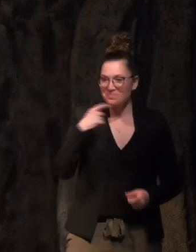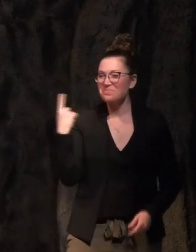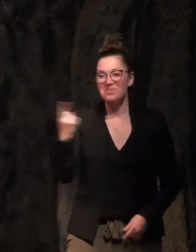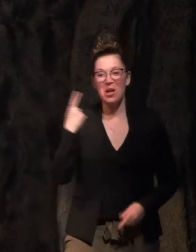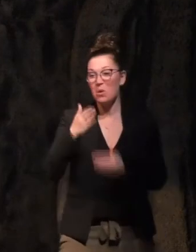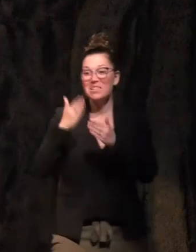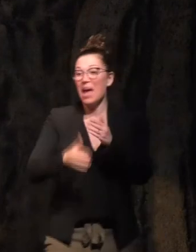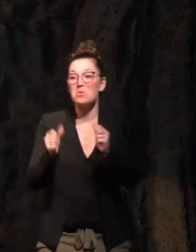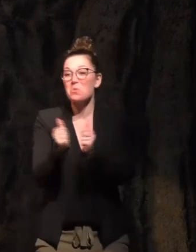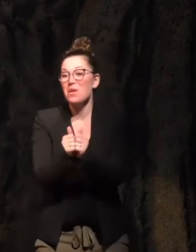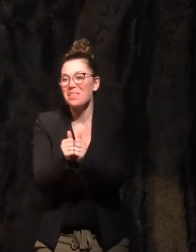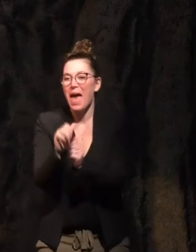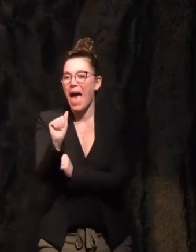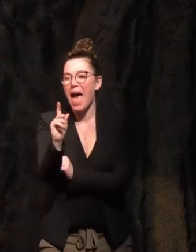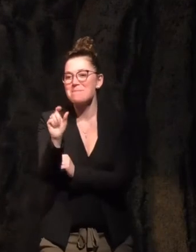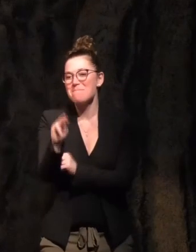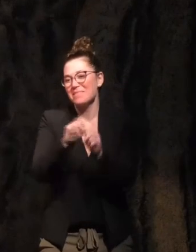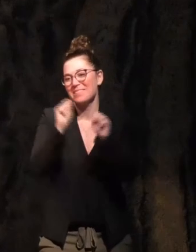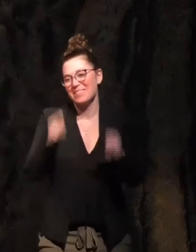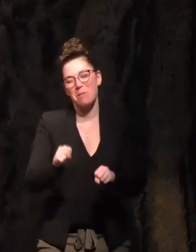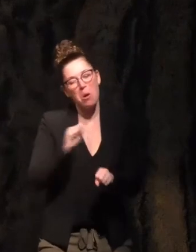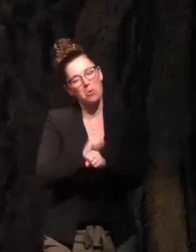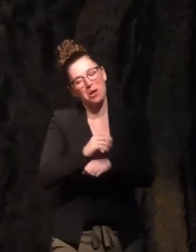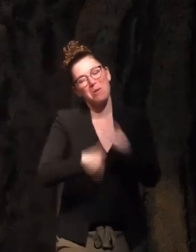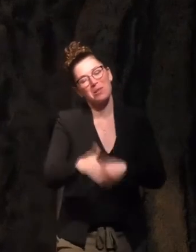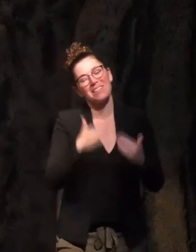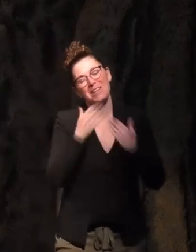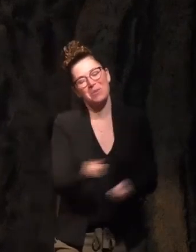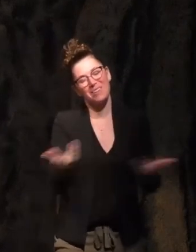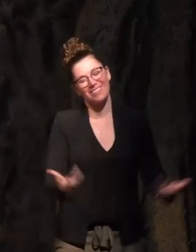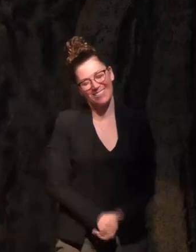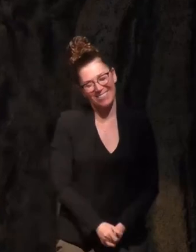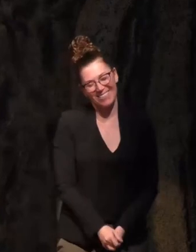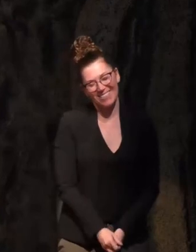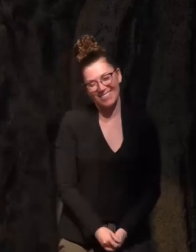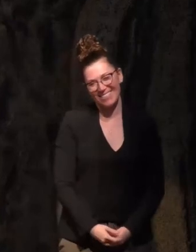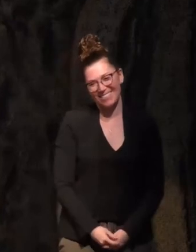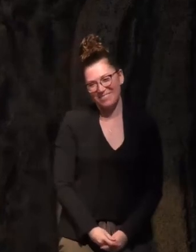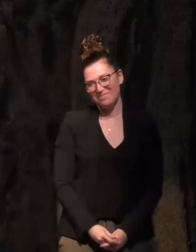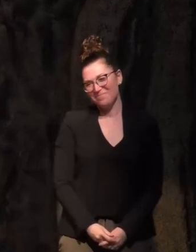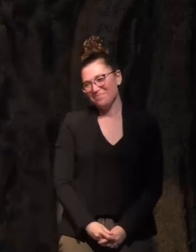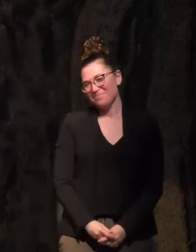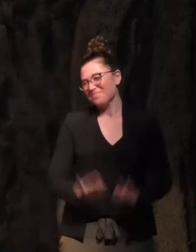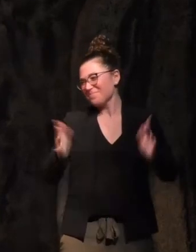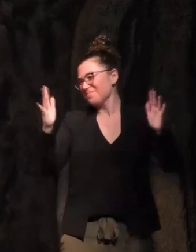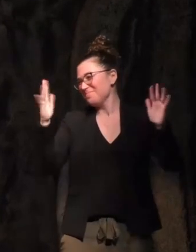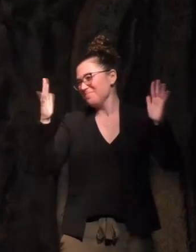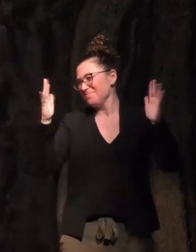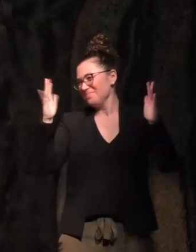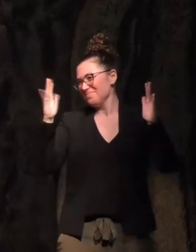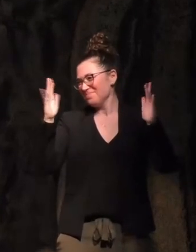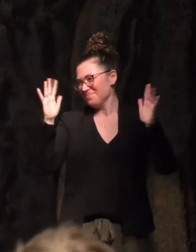that's my rule. Work in progress, thanks very much everybody. (Audience applauding)